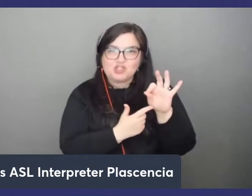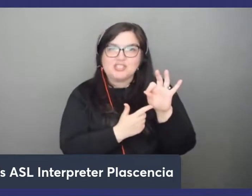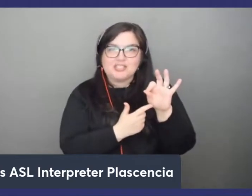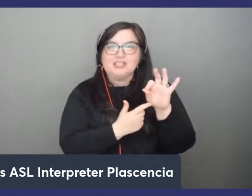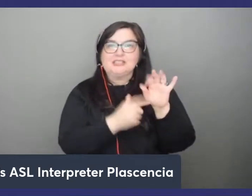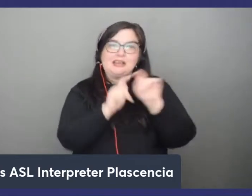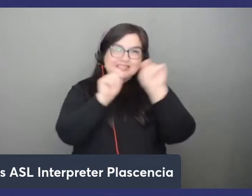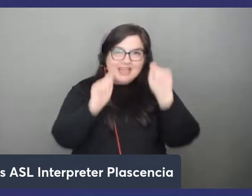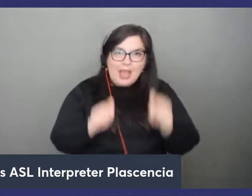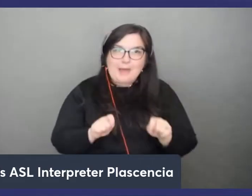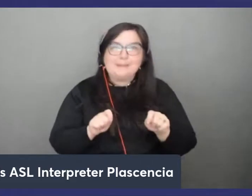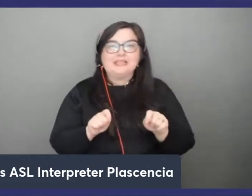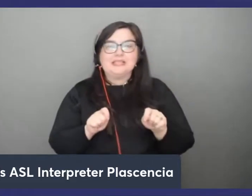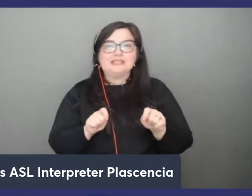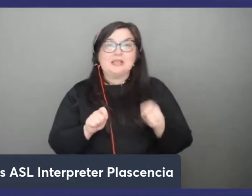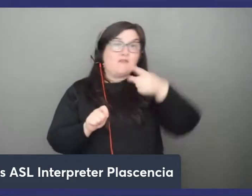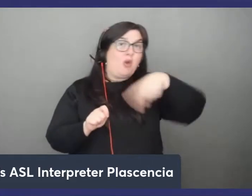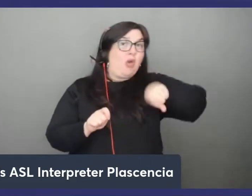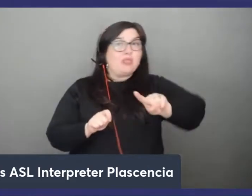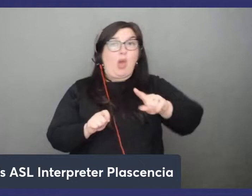But for those that are not familiar with CloudFormation,